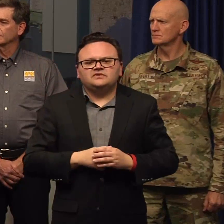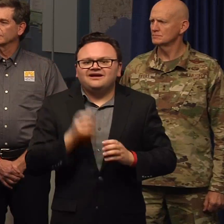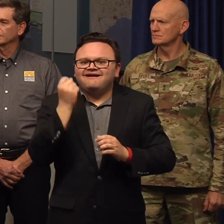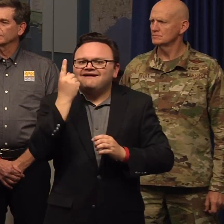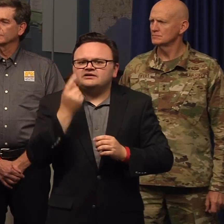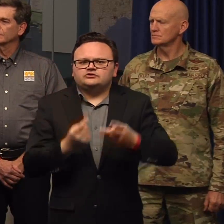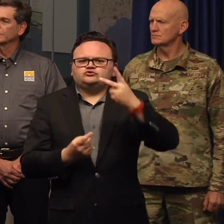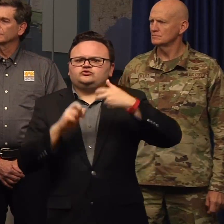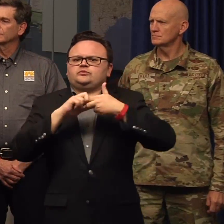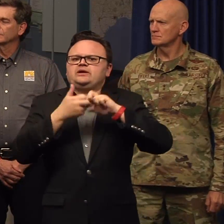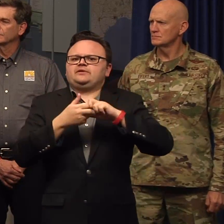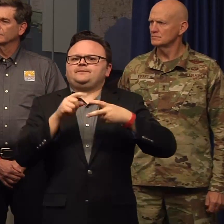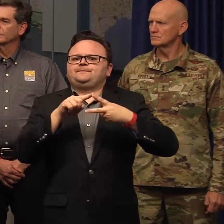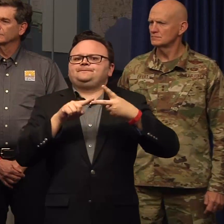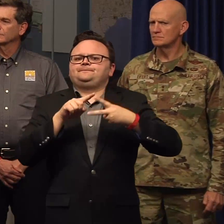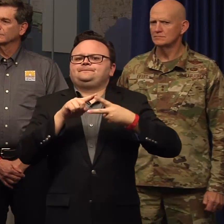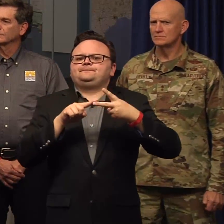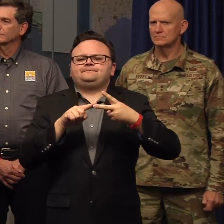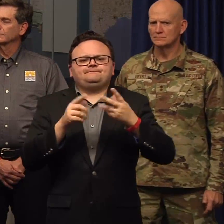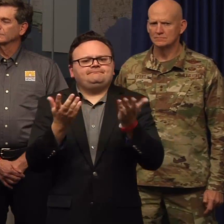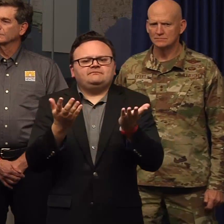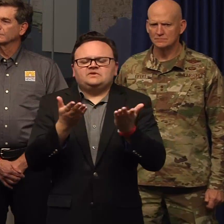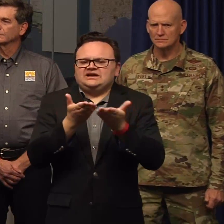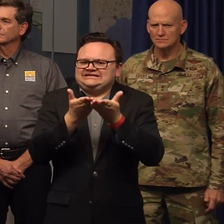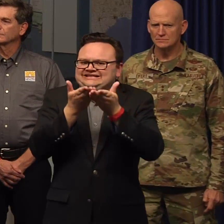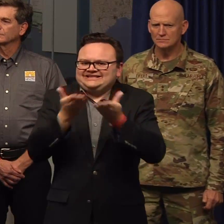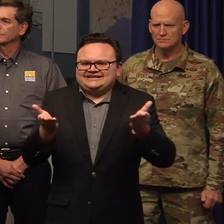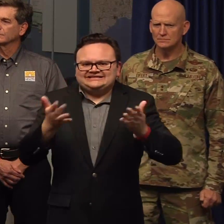WORKING ON MAKING SURE ALL THE LABS HAVE ENOUGH REAGENTS TO BE ABLE TO DO THE TESTS BUT